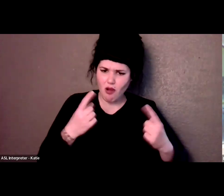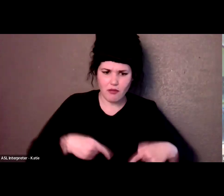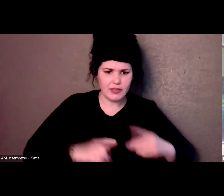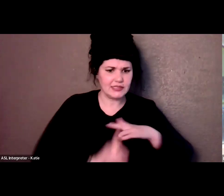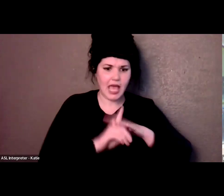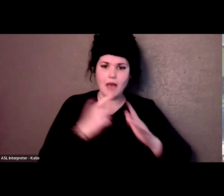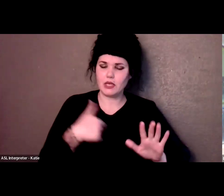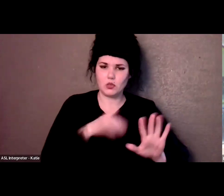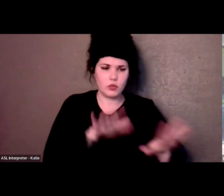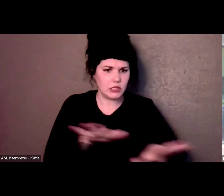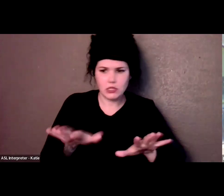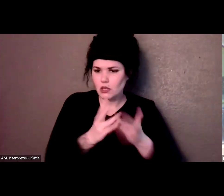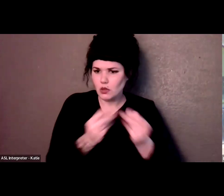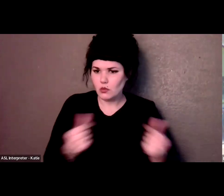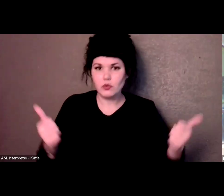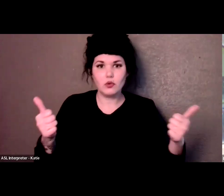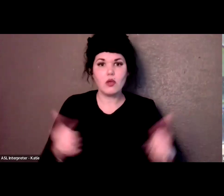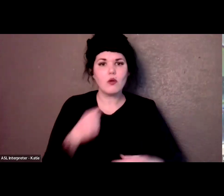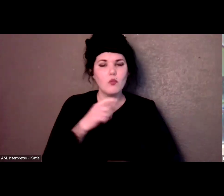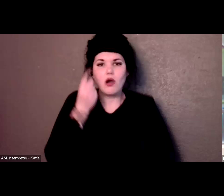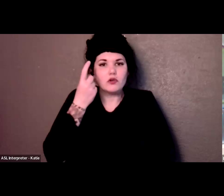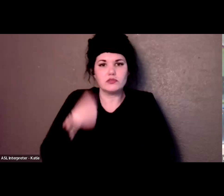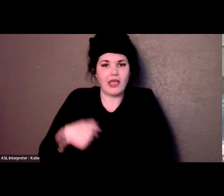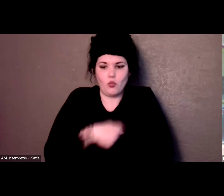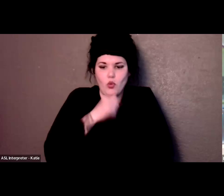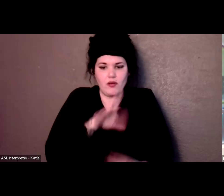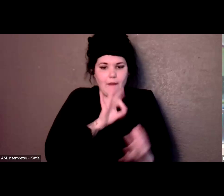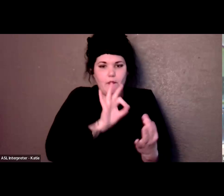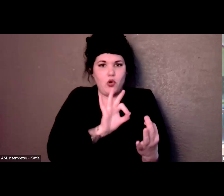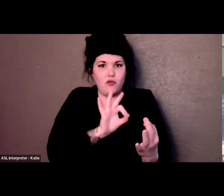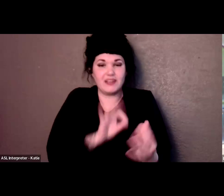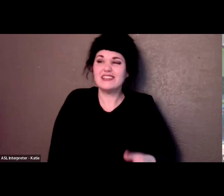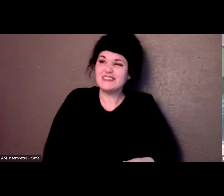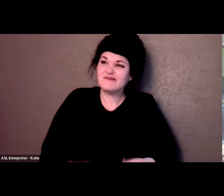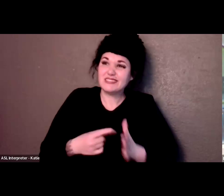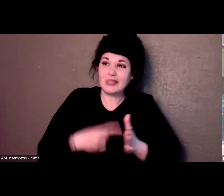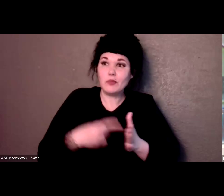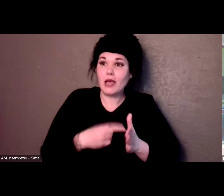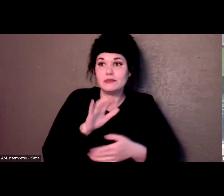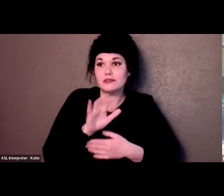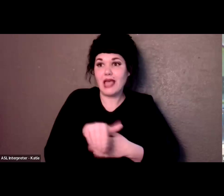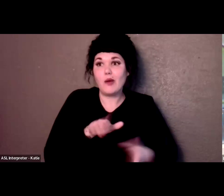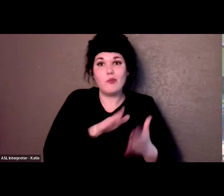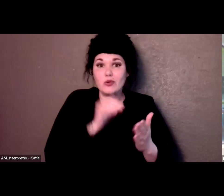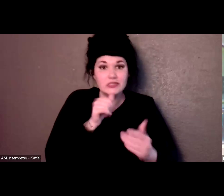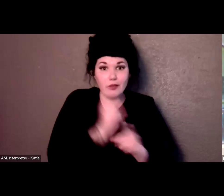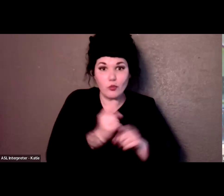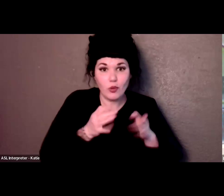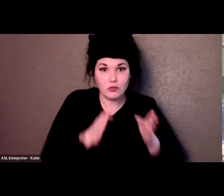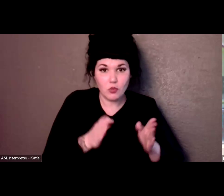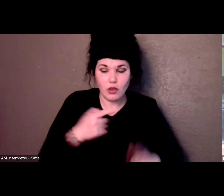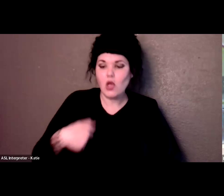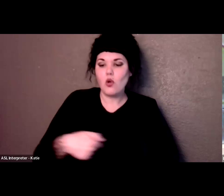that sometimes our approach is not the correct one. I believe we're a community of humility, and